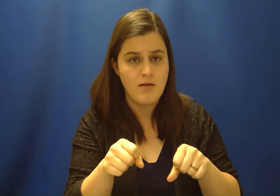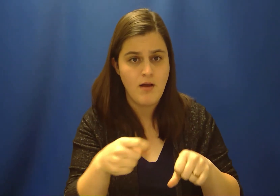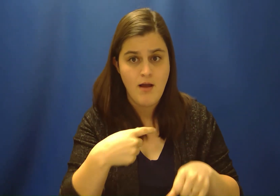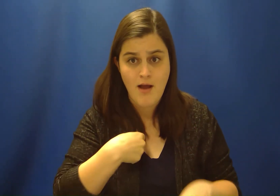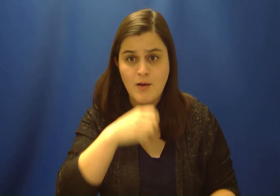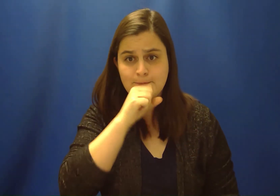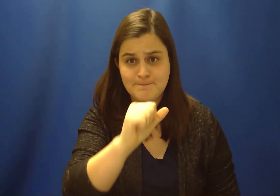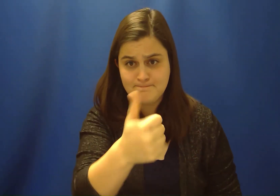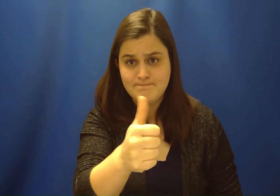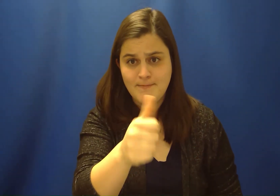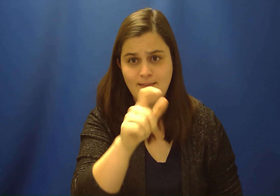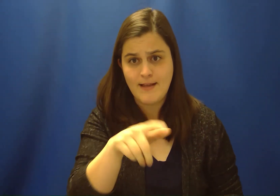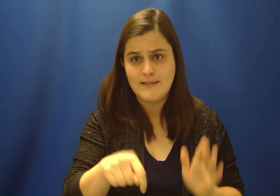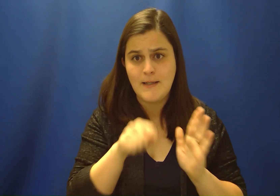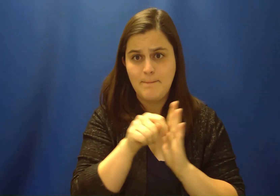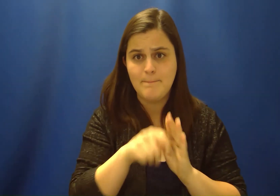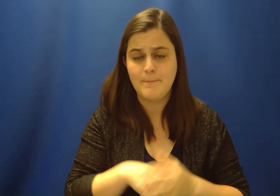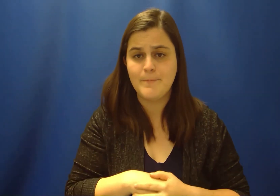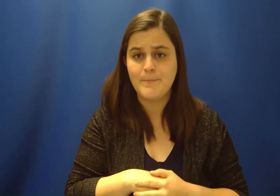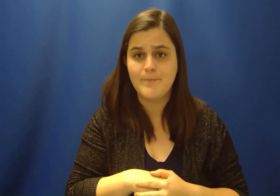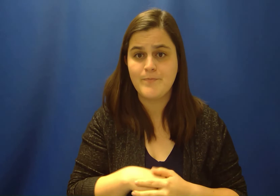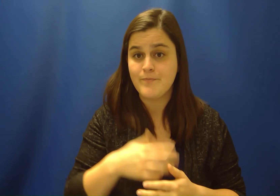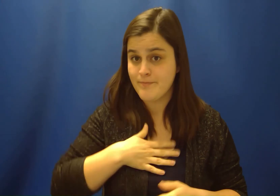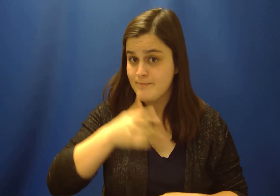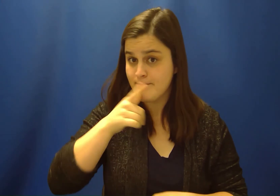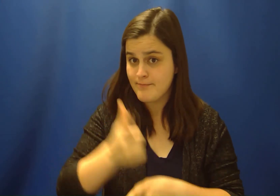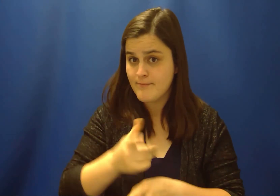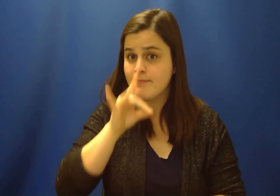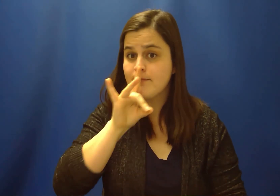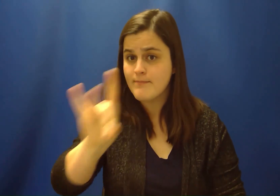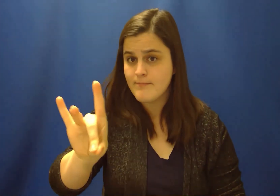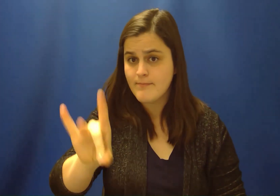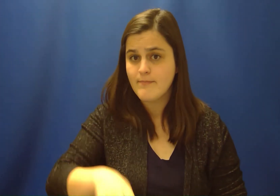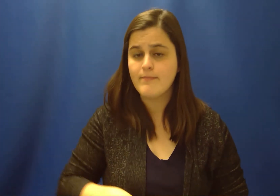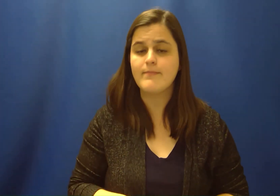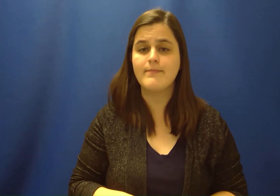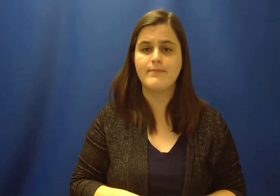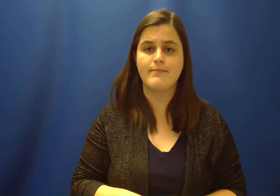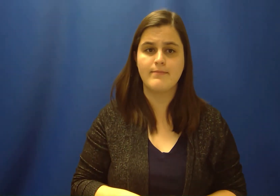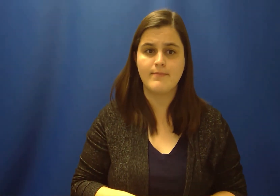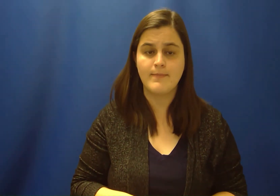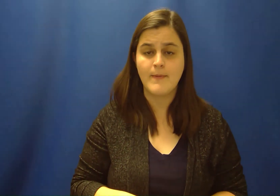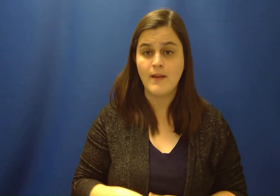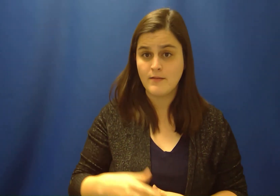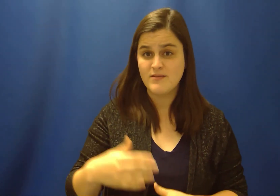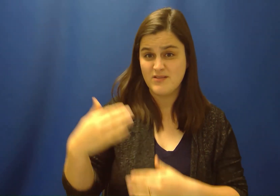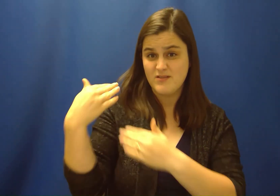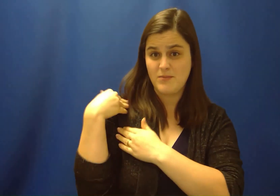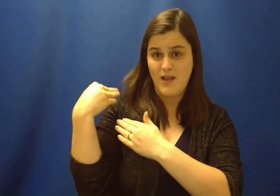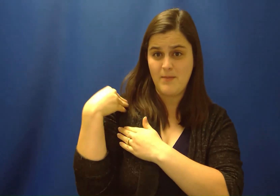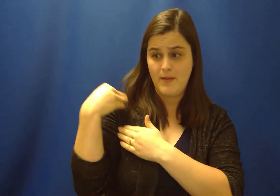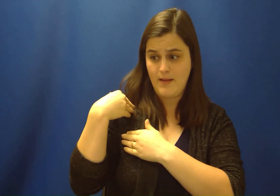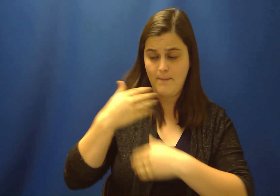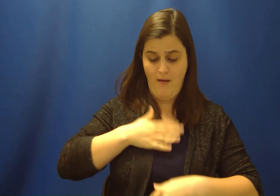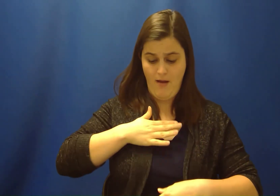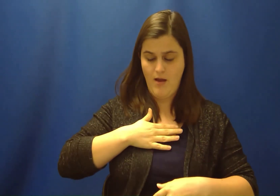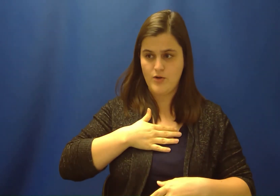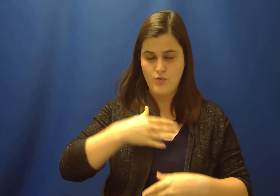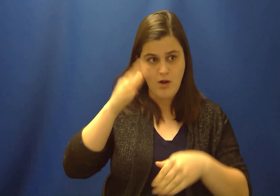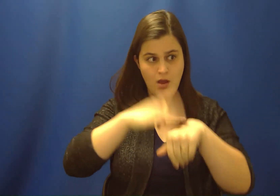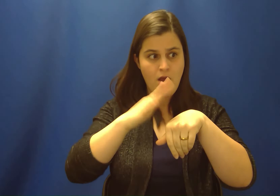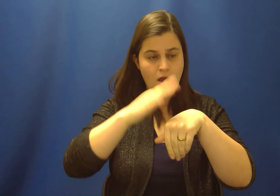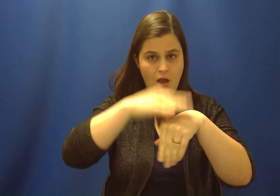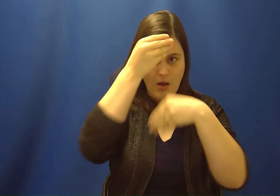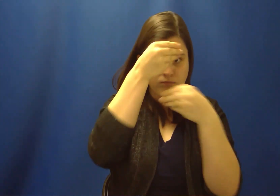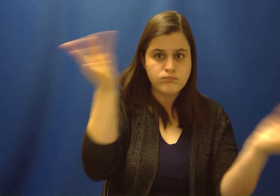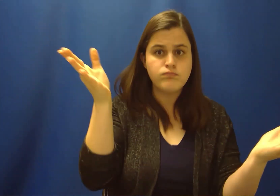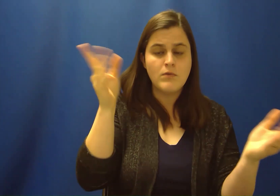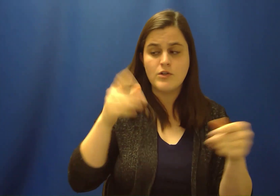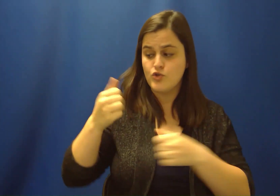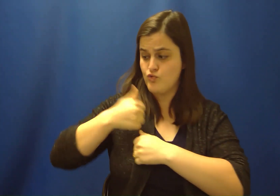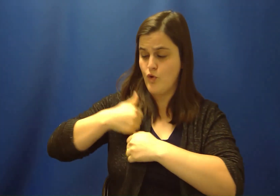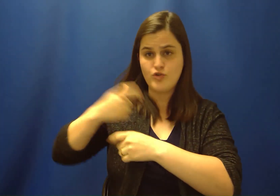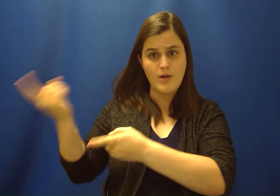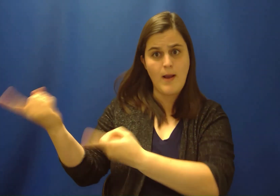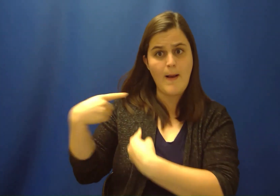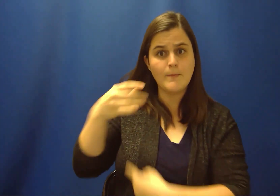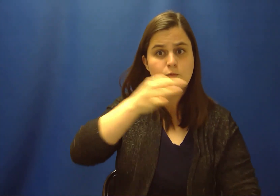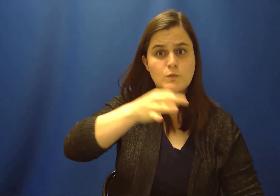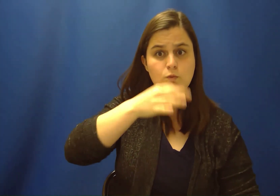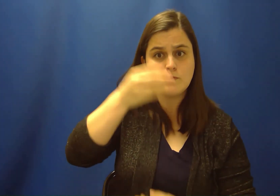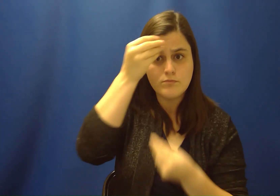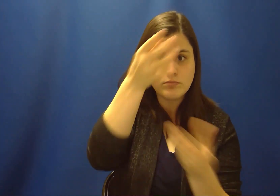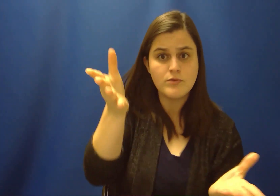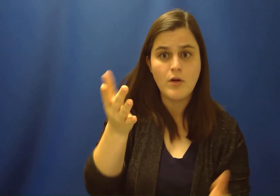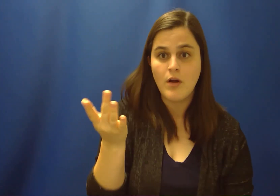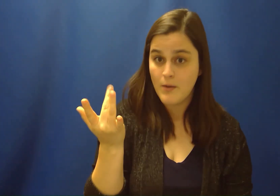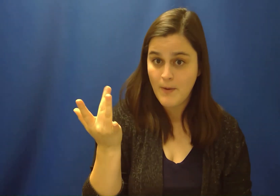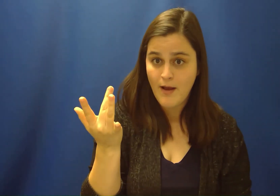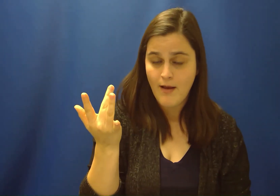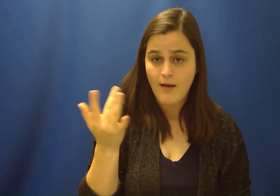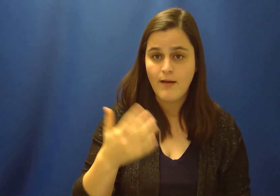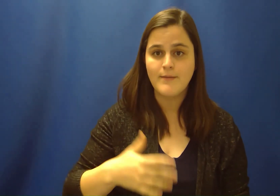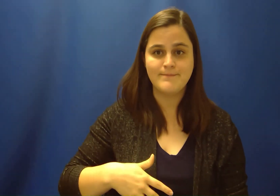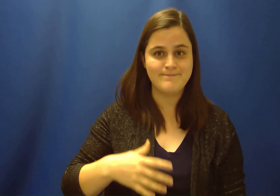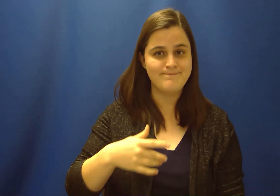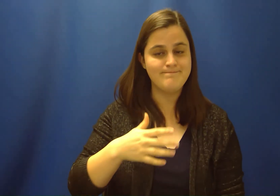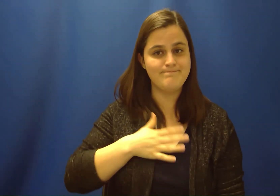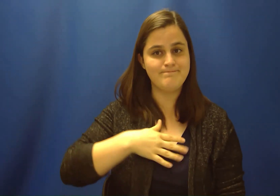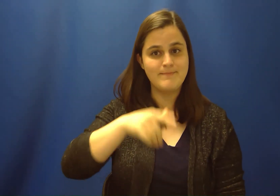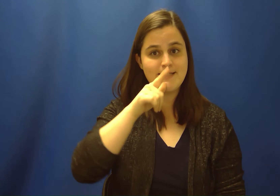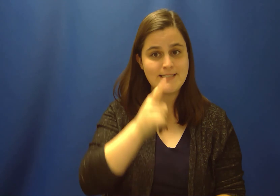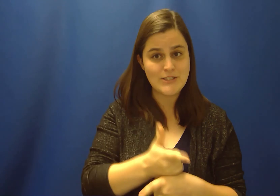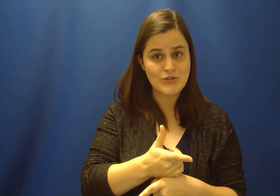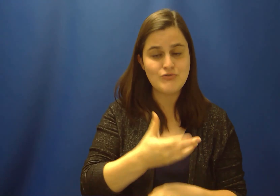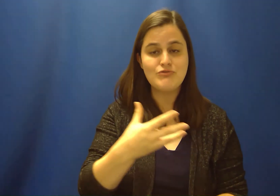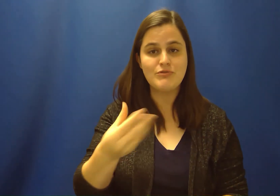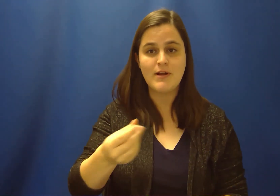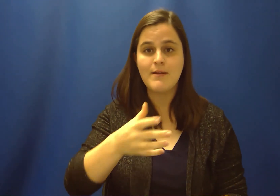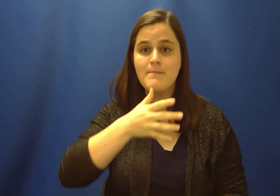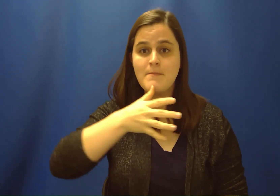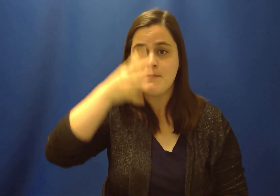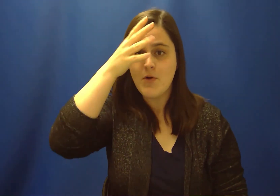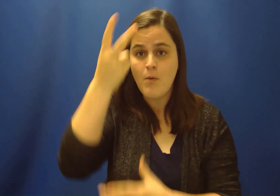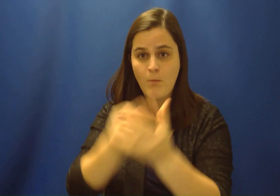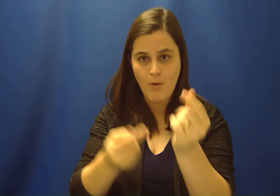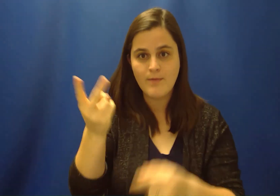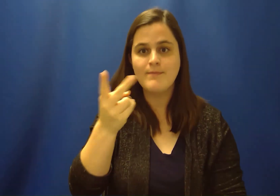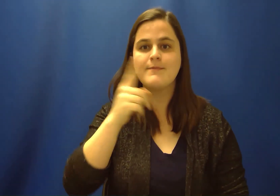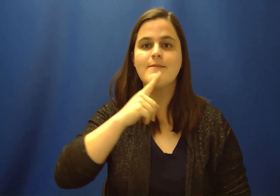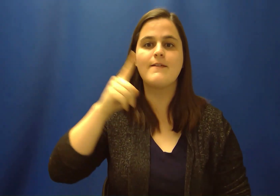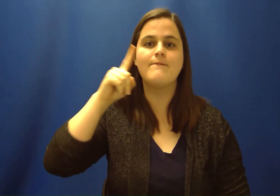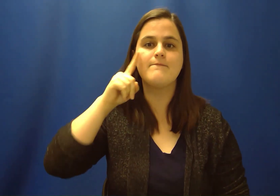I was ten years old then, and my sister was eight. The responsibility was on me to warn everyone when the soldiers were coming because my sister and both my parents were deaf.